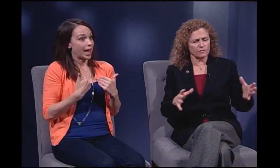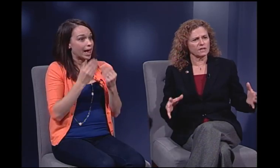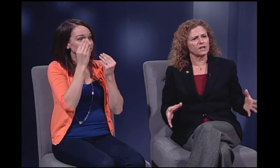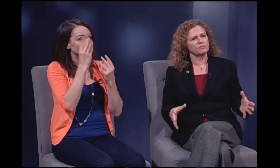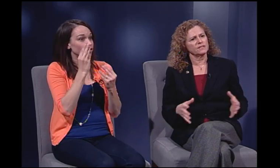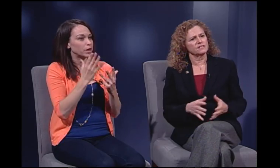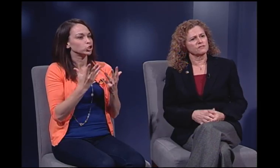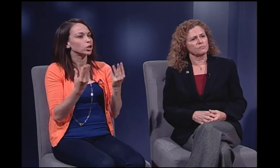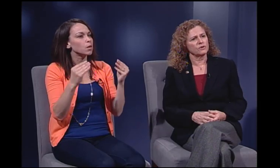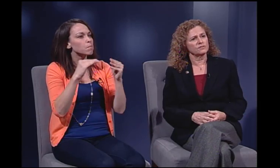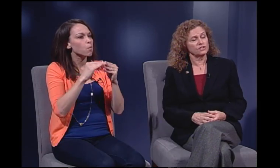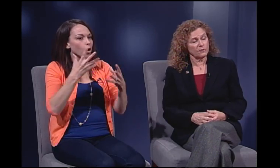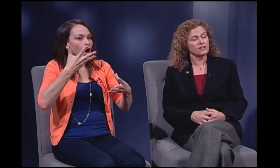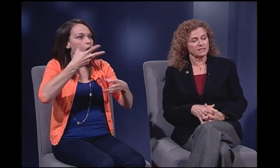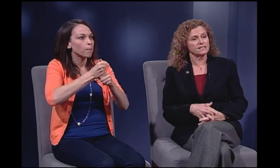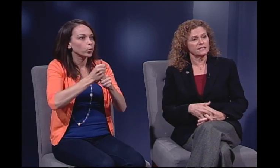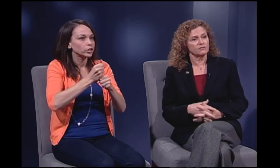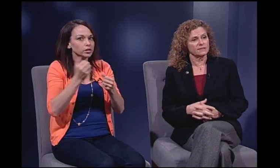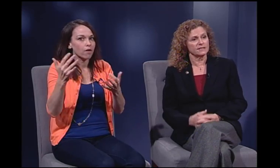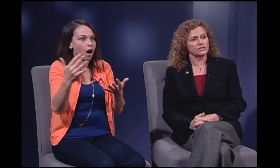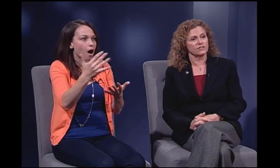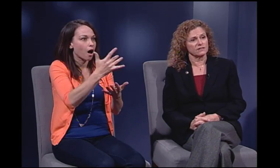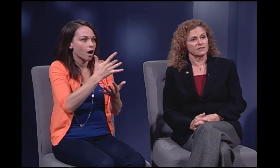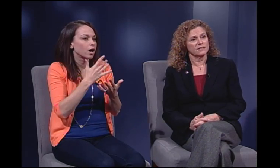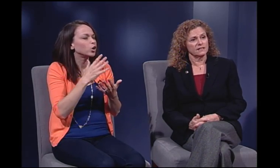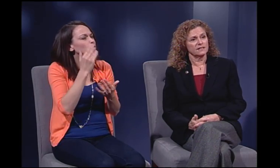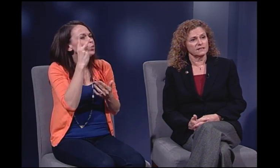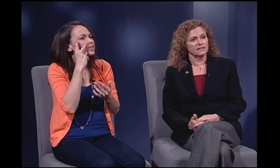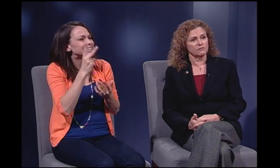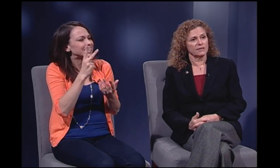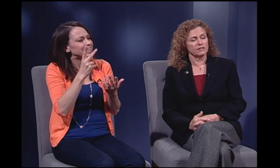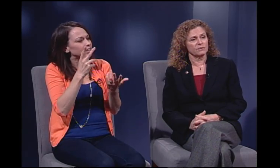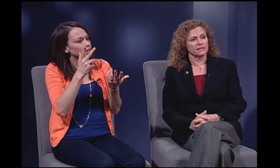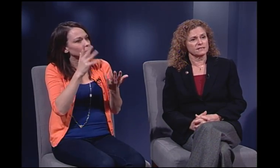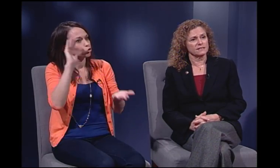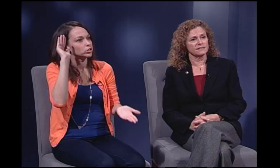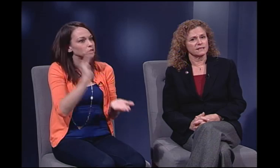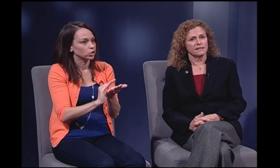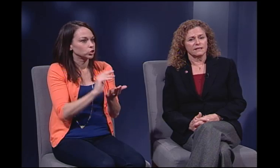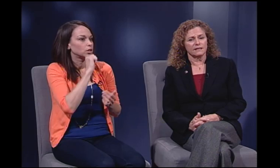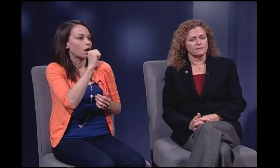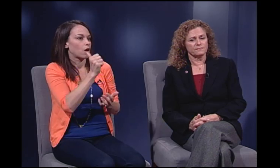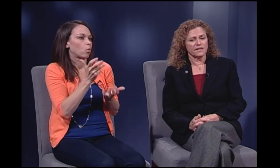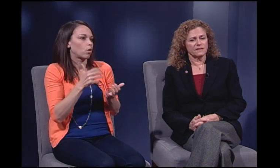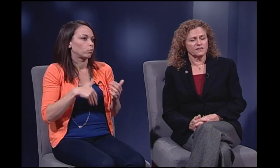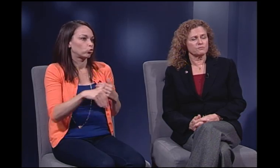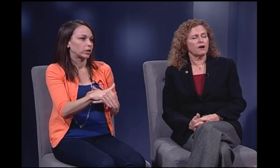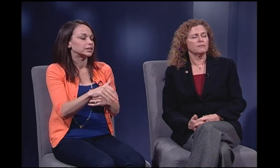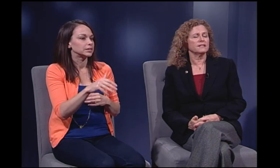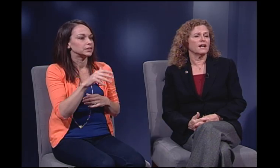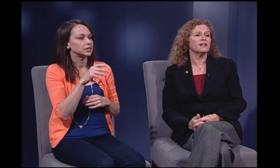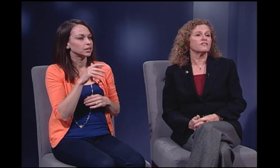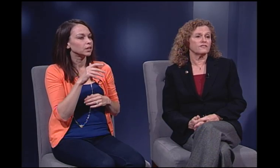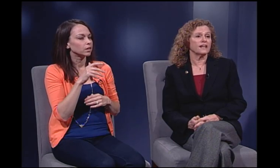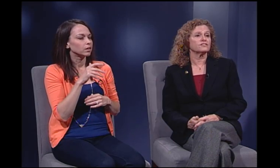of a comprehensive approach that you actually see a reduction in the unplanned pregnancies. There's probably a lot of other factors,